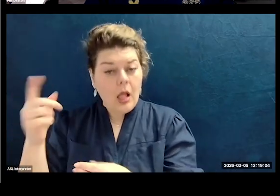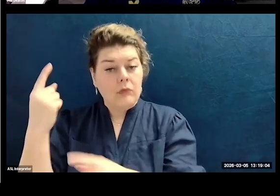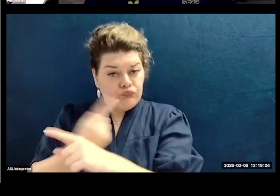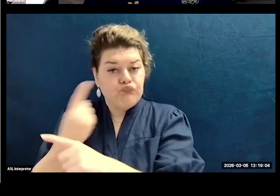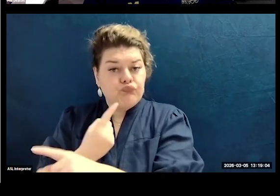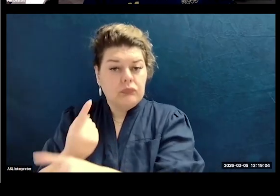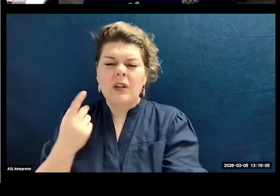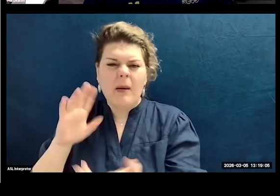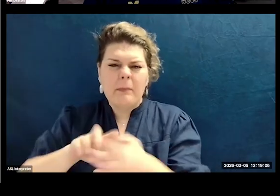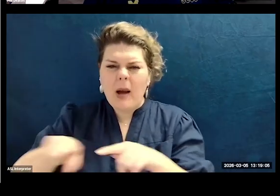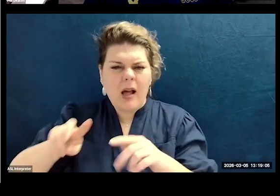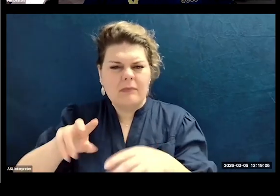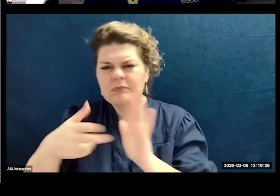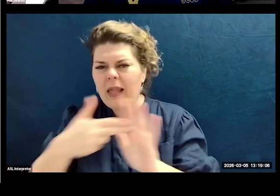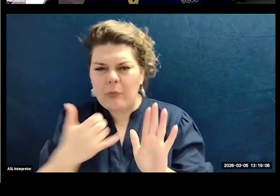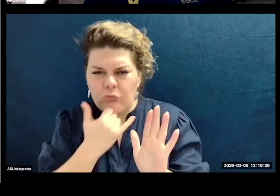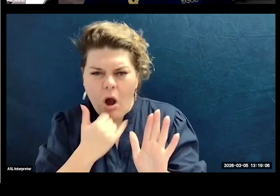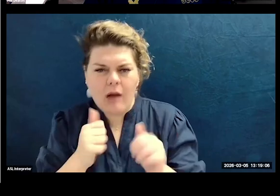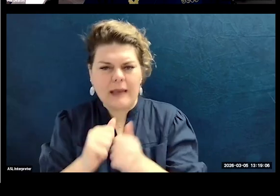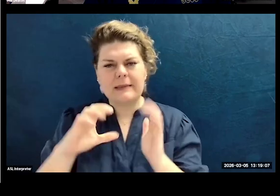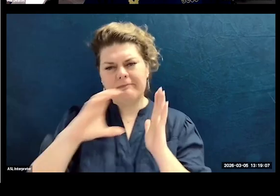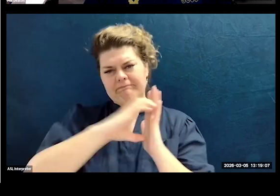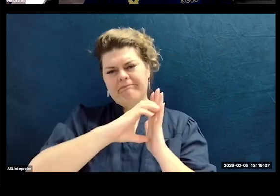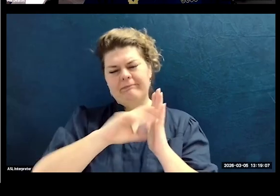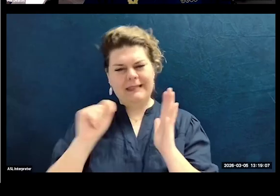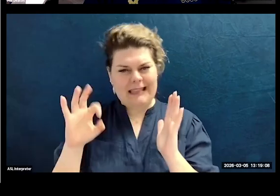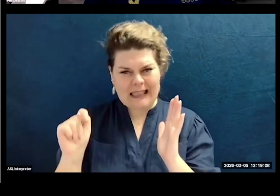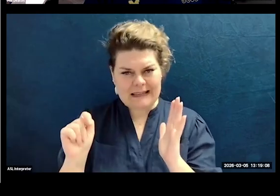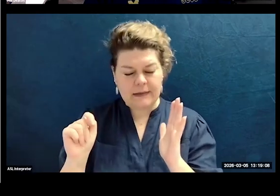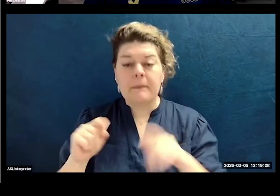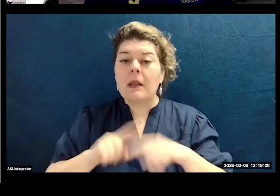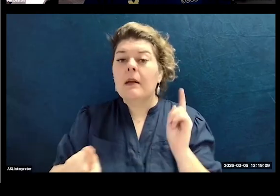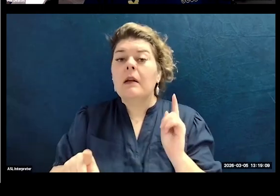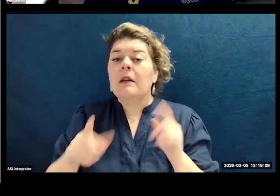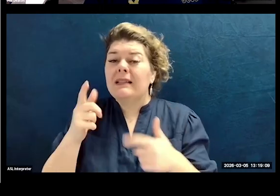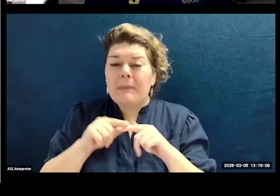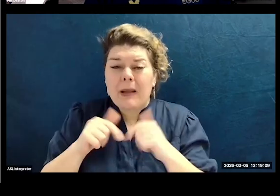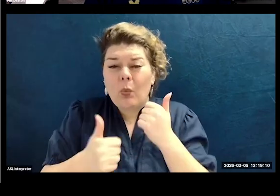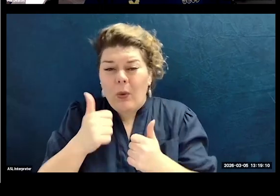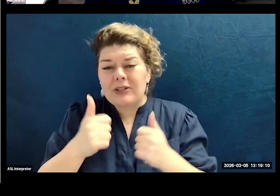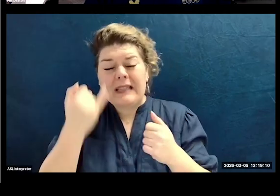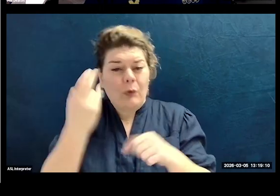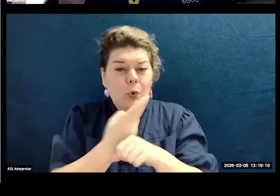We find this variability can occur more often based on the different types of bullet points that you use or for numbered lists,